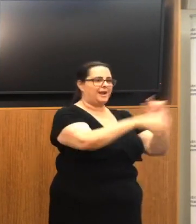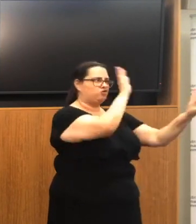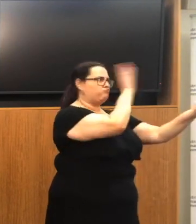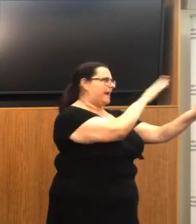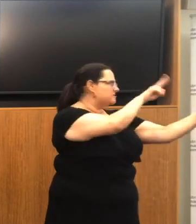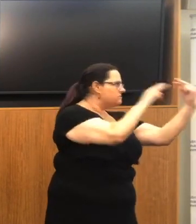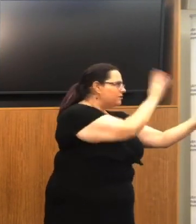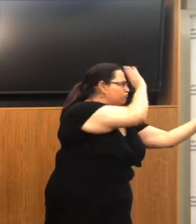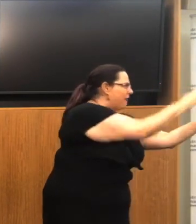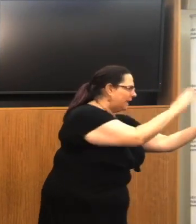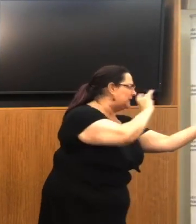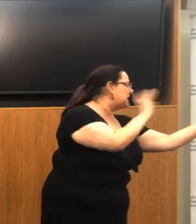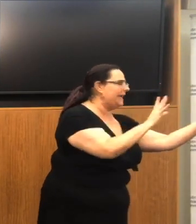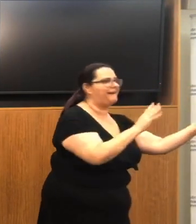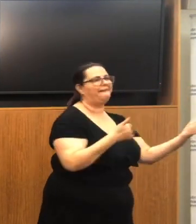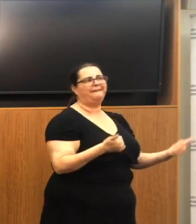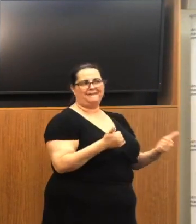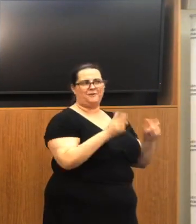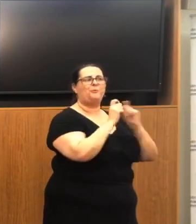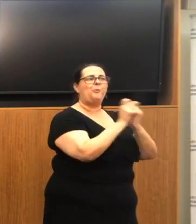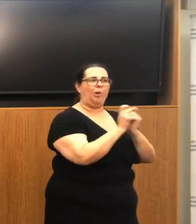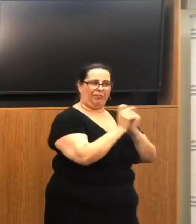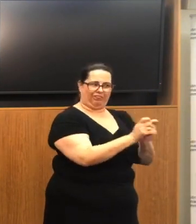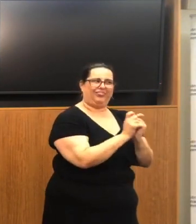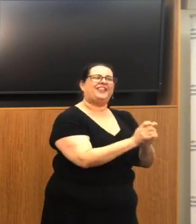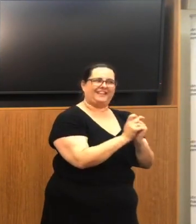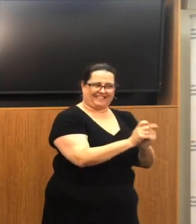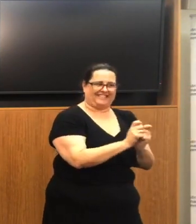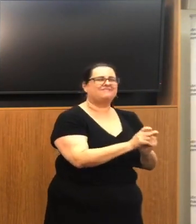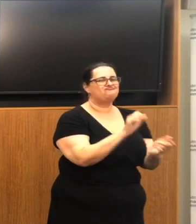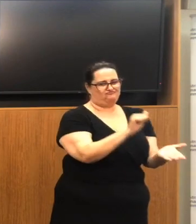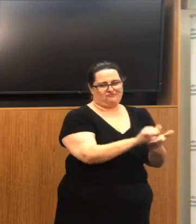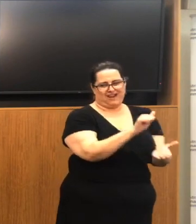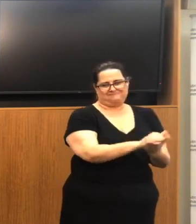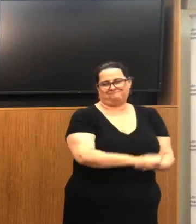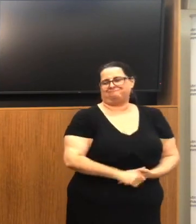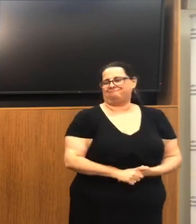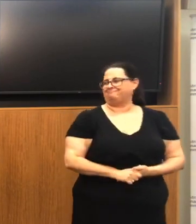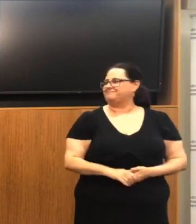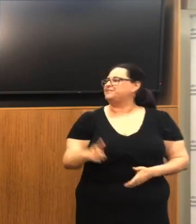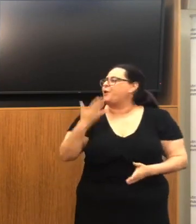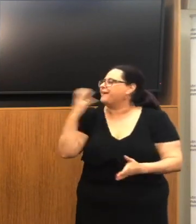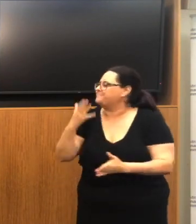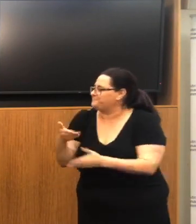giving very, very clear advice is very useful, welled over. Carry on.